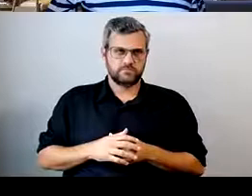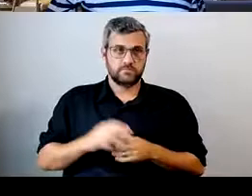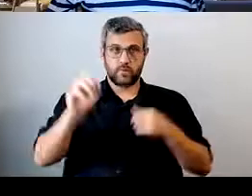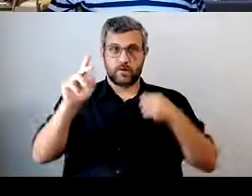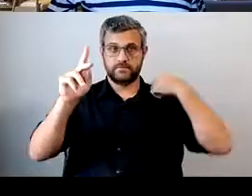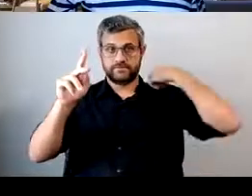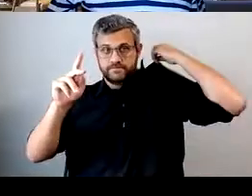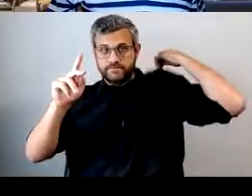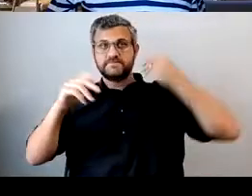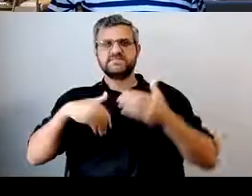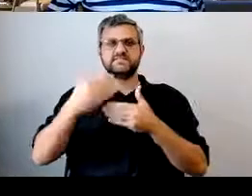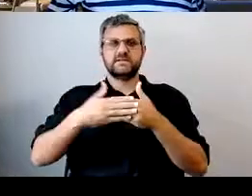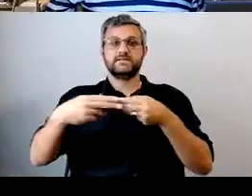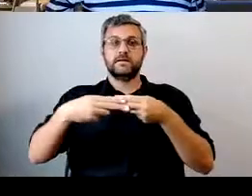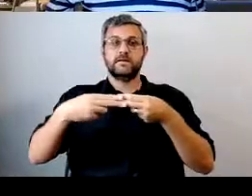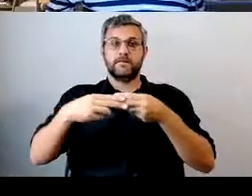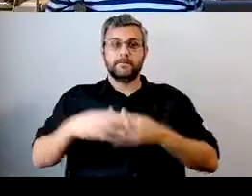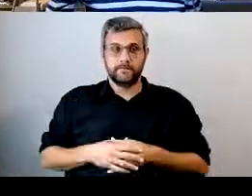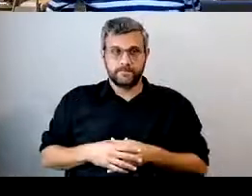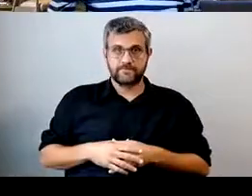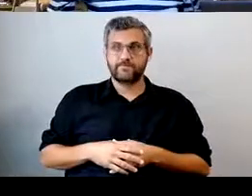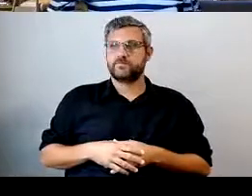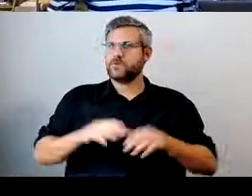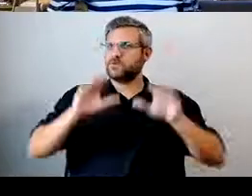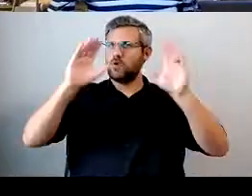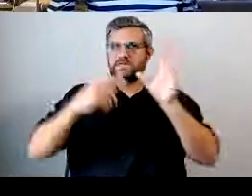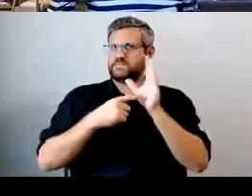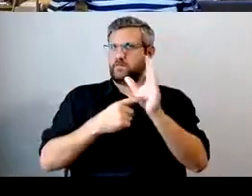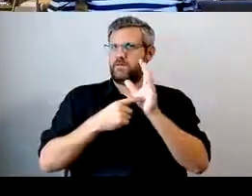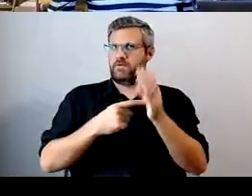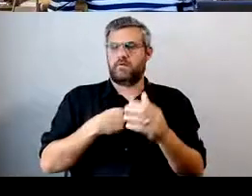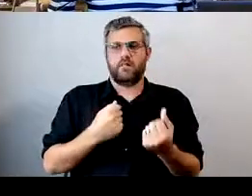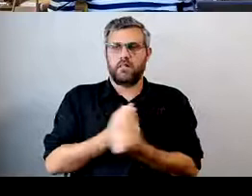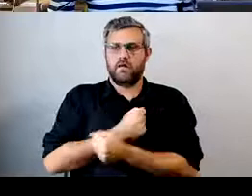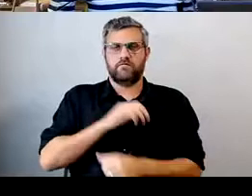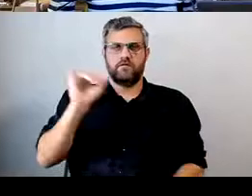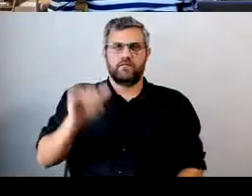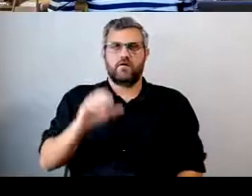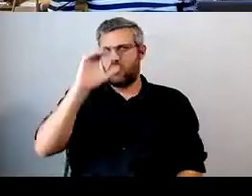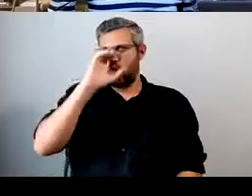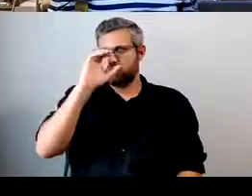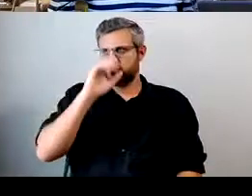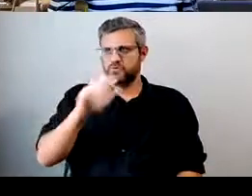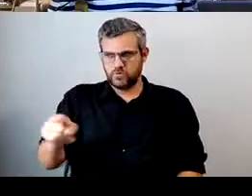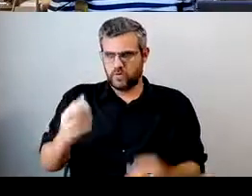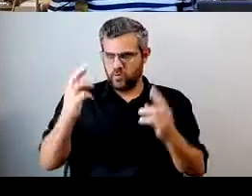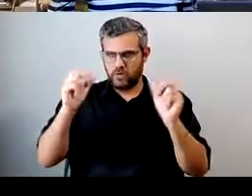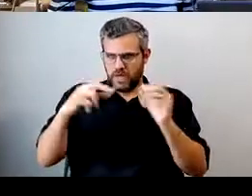Next slide. So this is a great example. I love this cartoon. I hope you can read it, but if you can't,